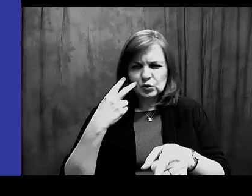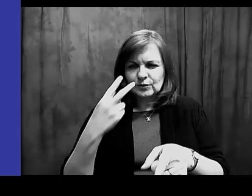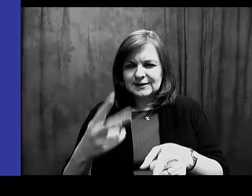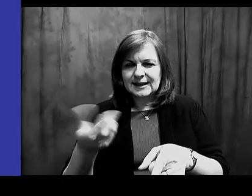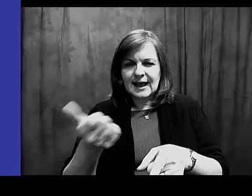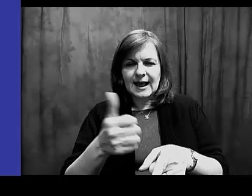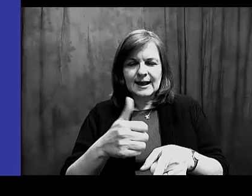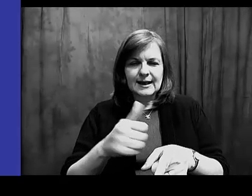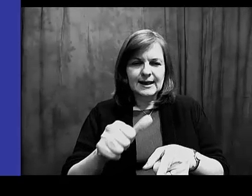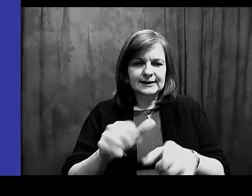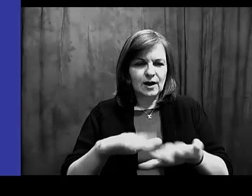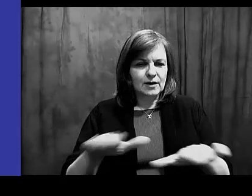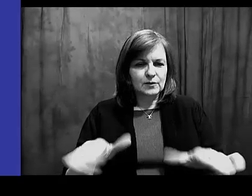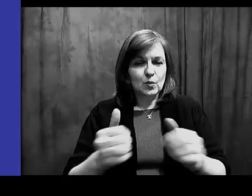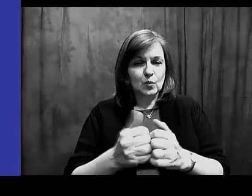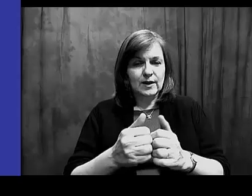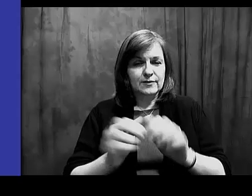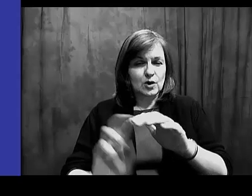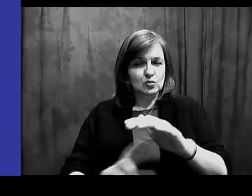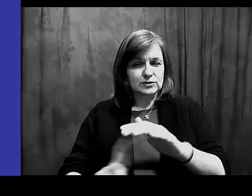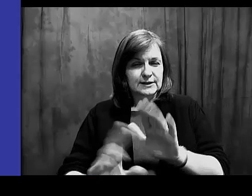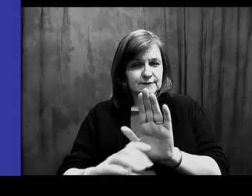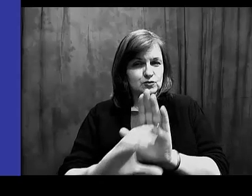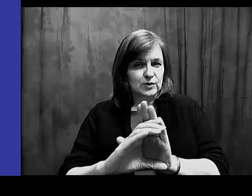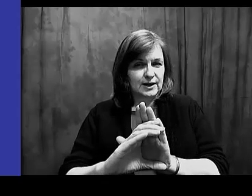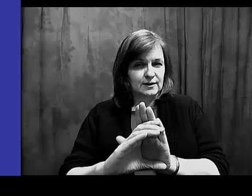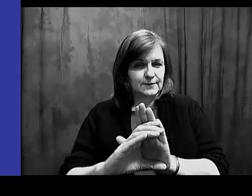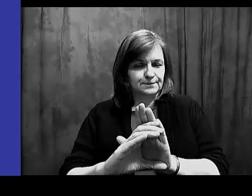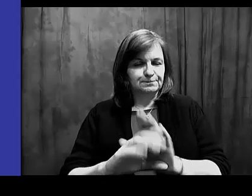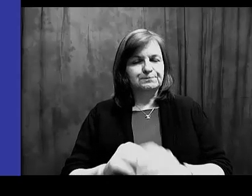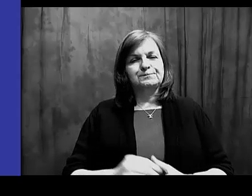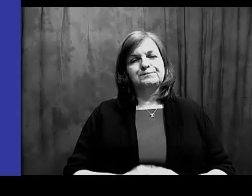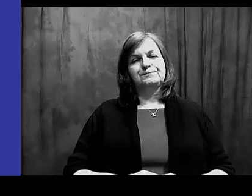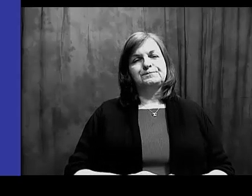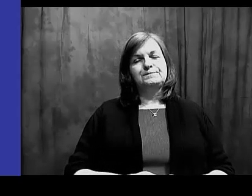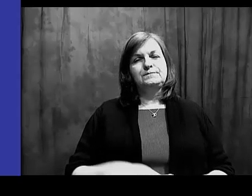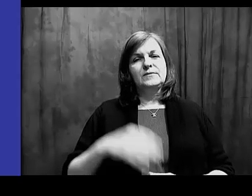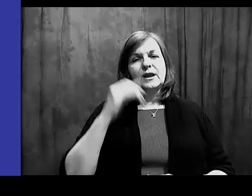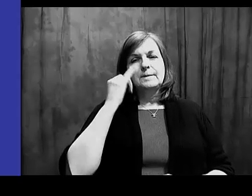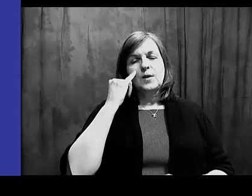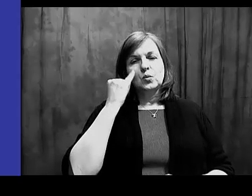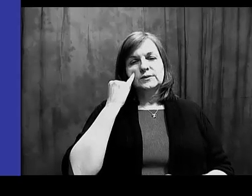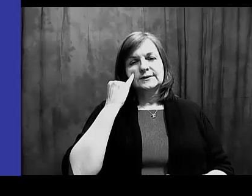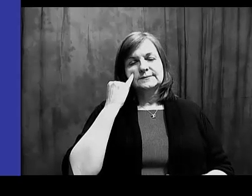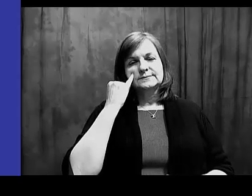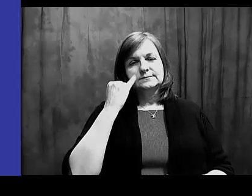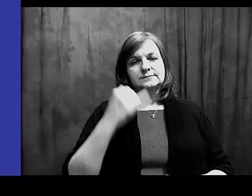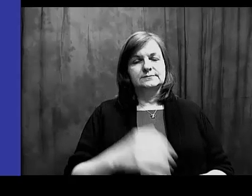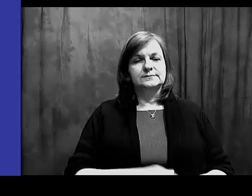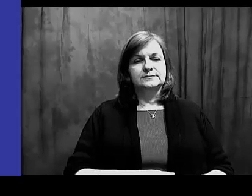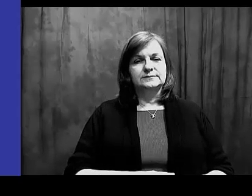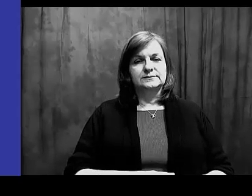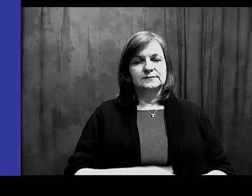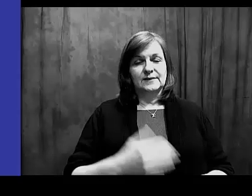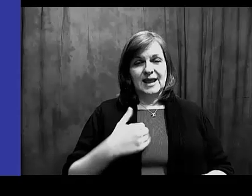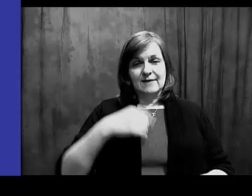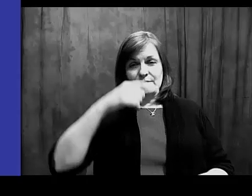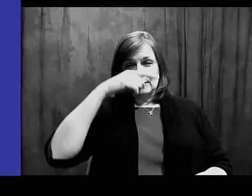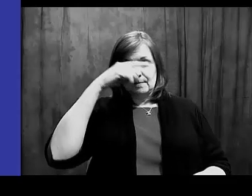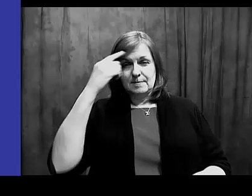we're going to end up with offspring that show a recessive trait if you crossed